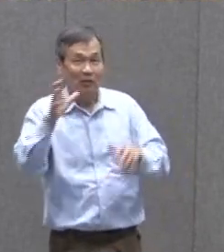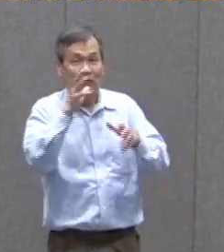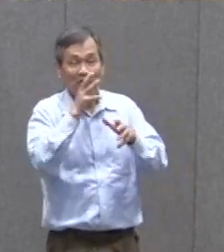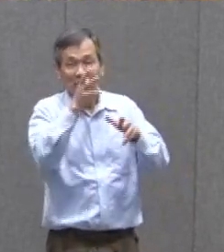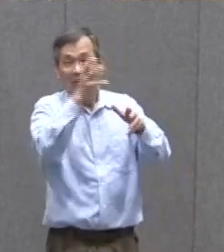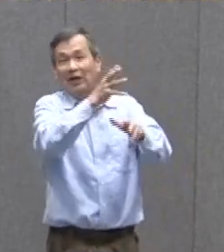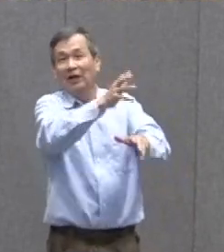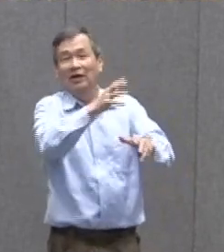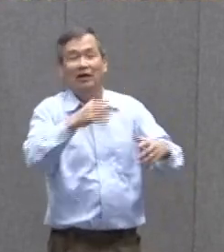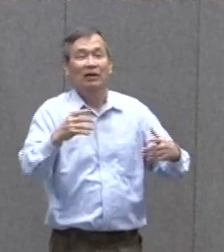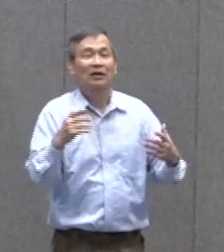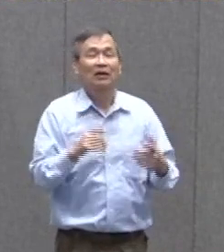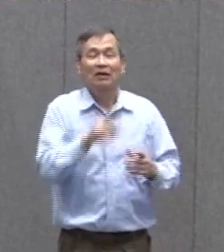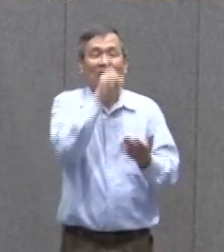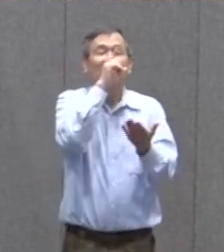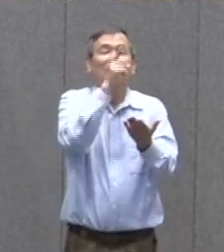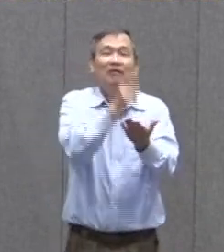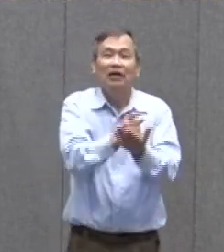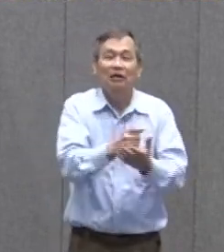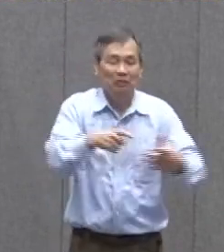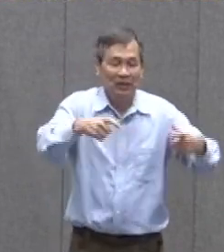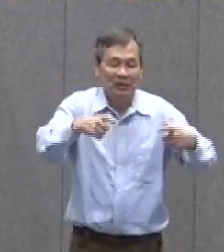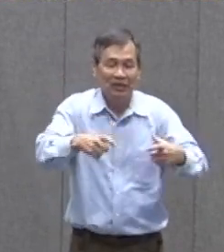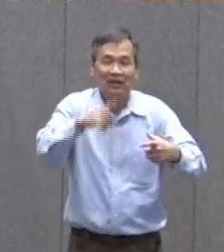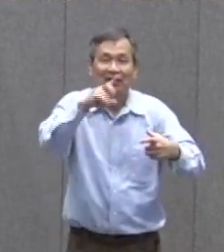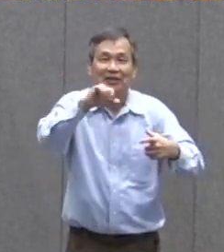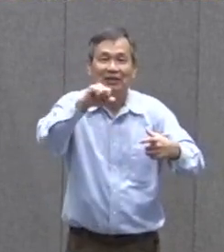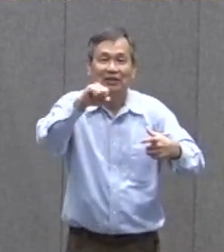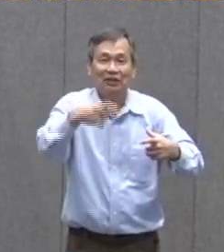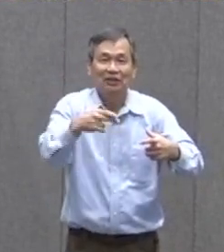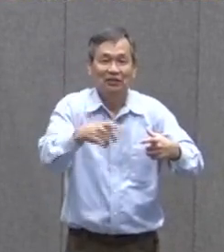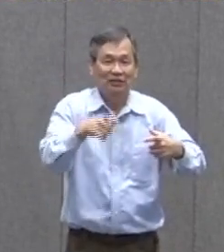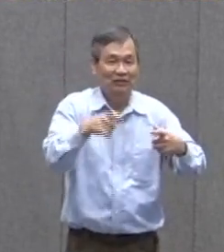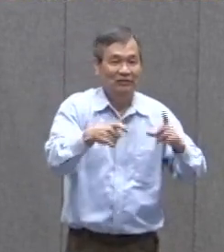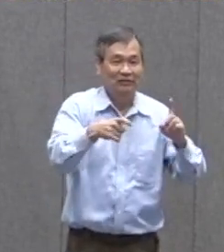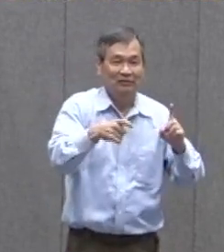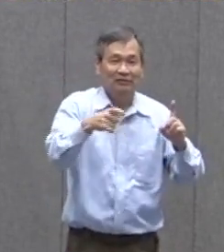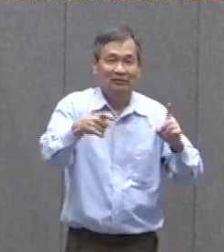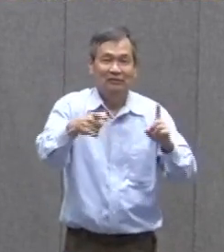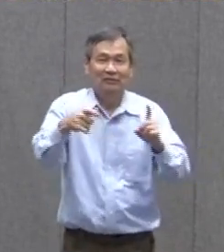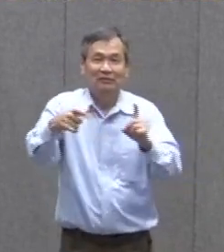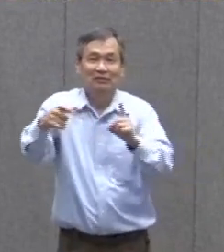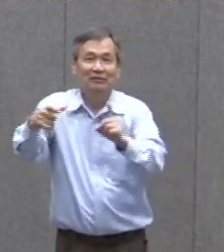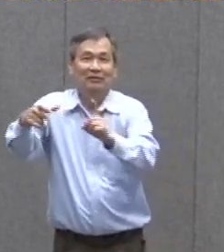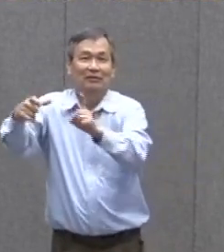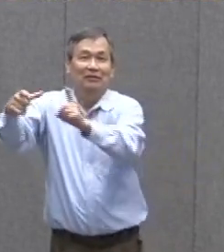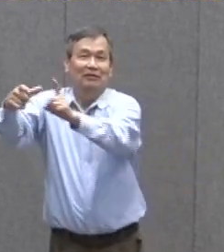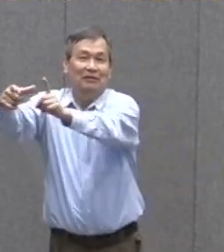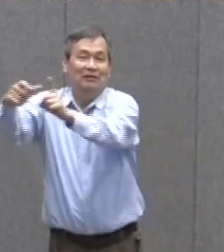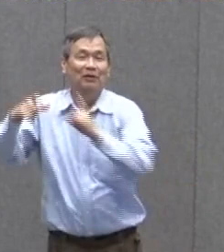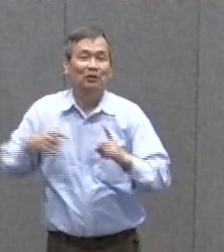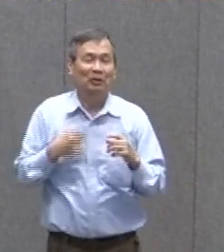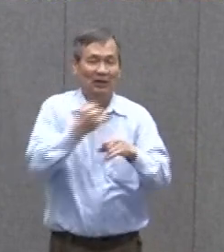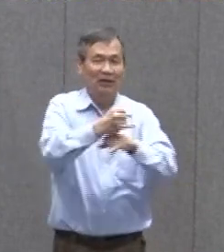with a dish and ran off to a distant island. I think I've heard that story too,